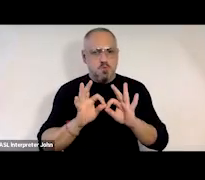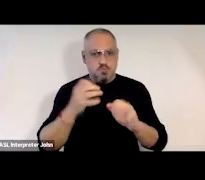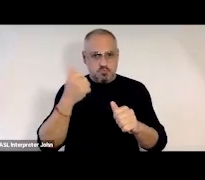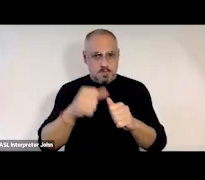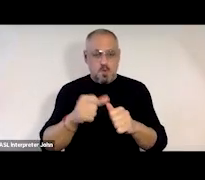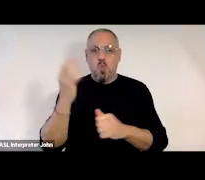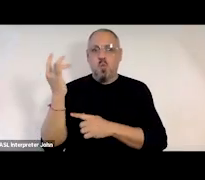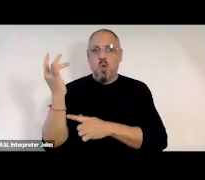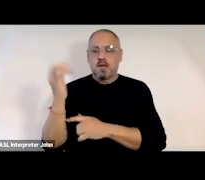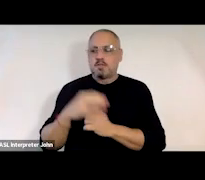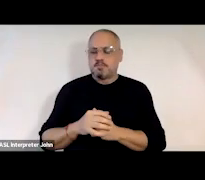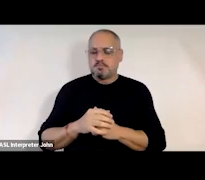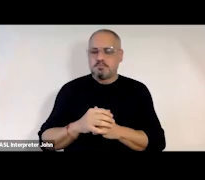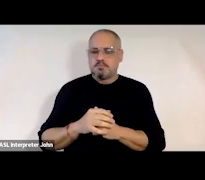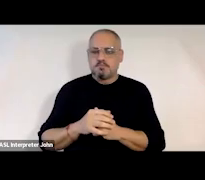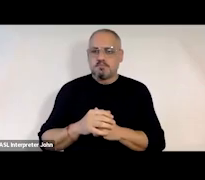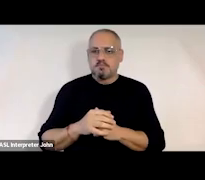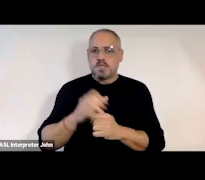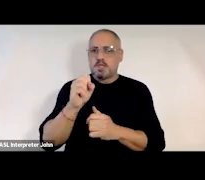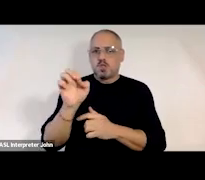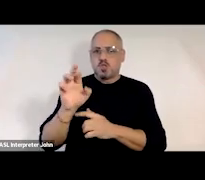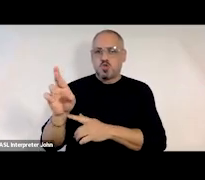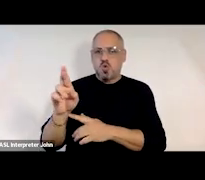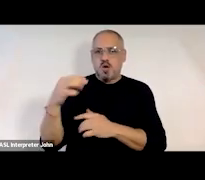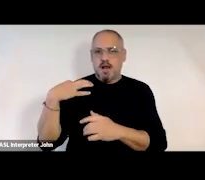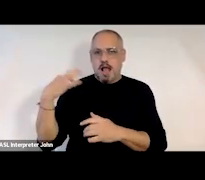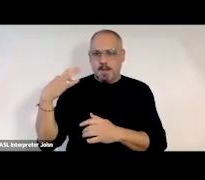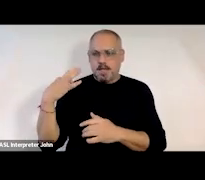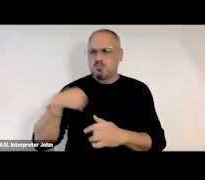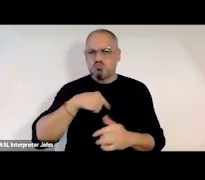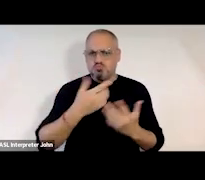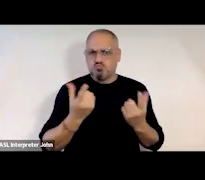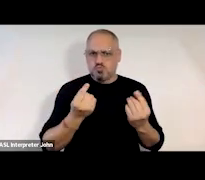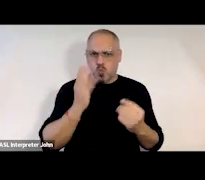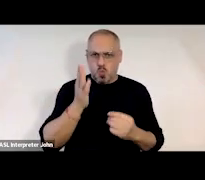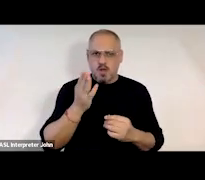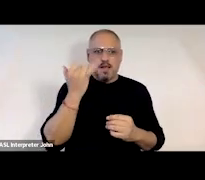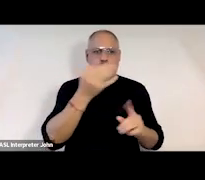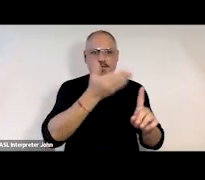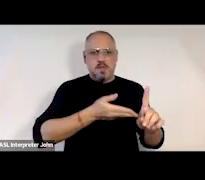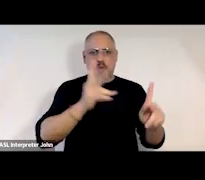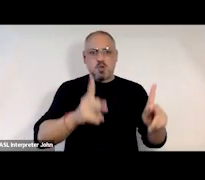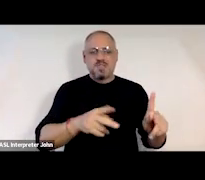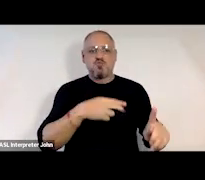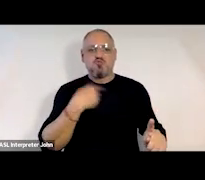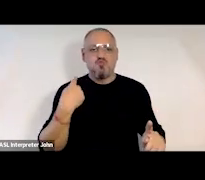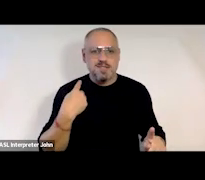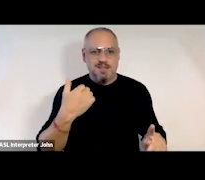because there are SOAR applications that we will do because that person is at risk of homelessness